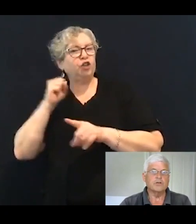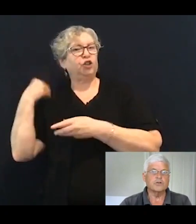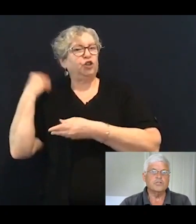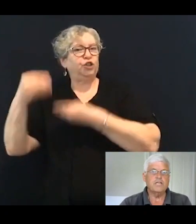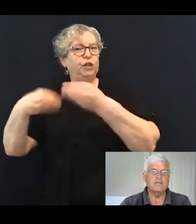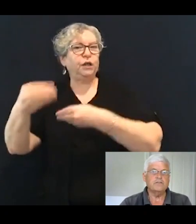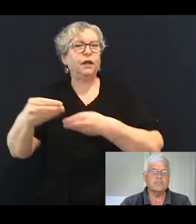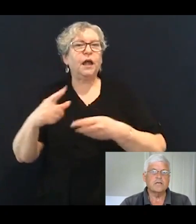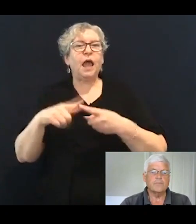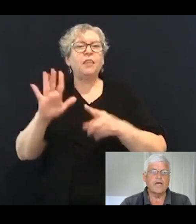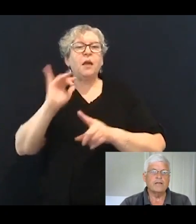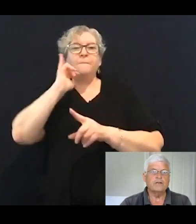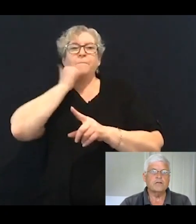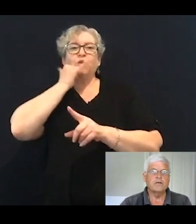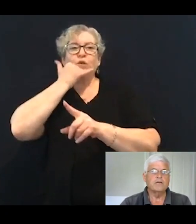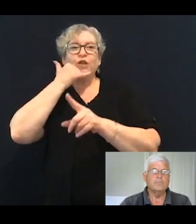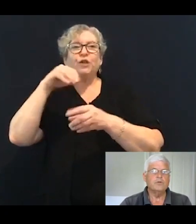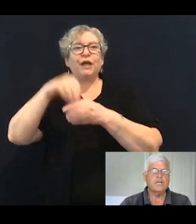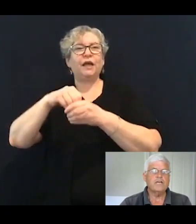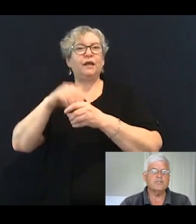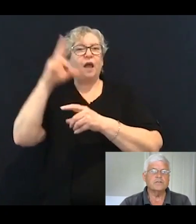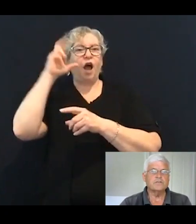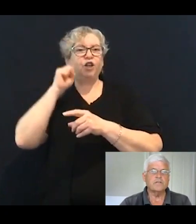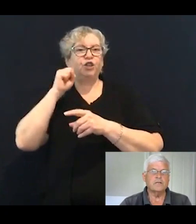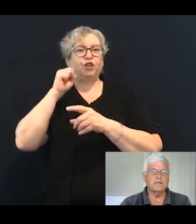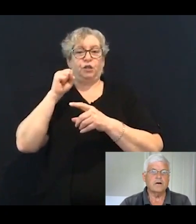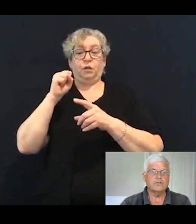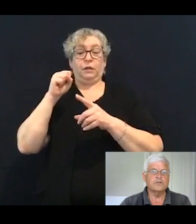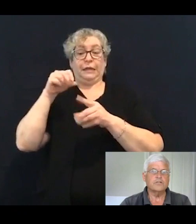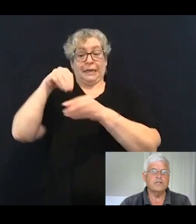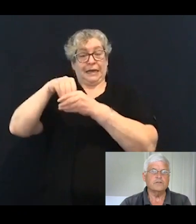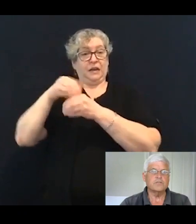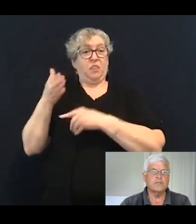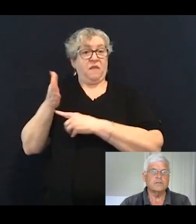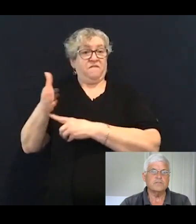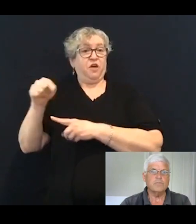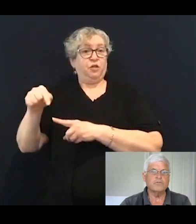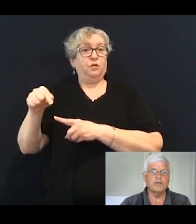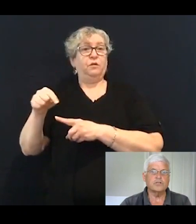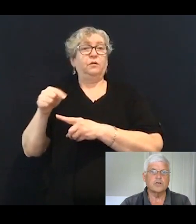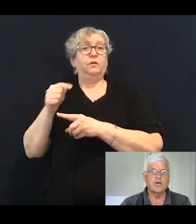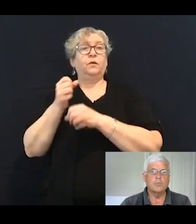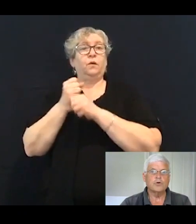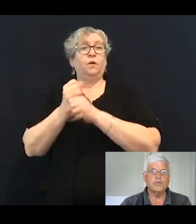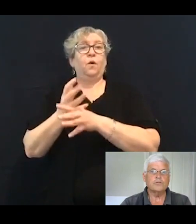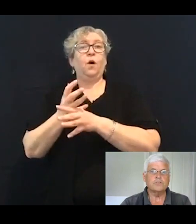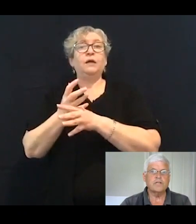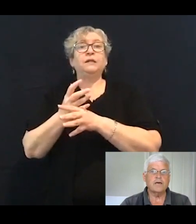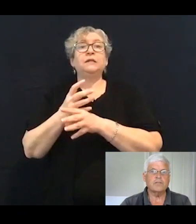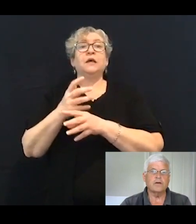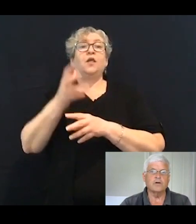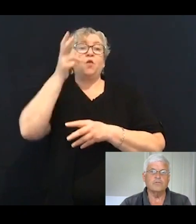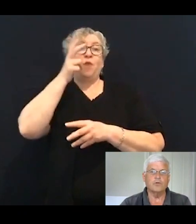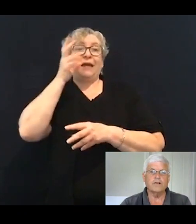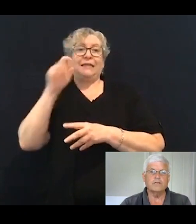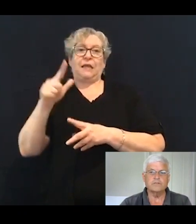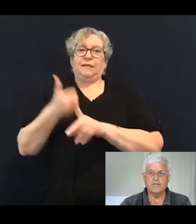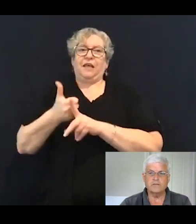And mutations in Usher genes in the zebrafish produce death of the retinal cells.